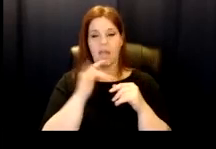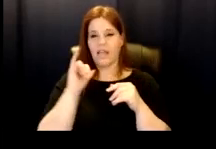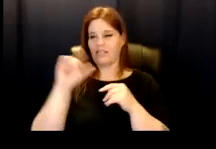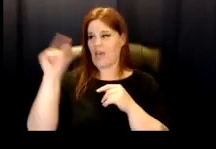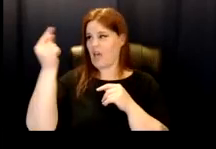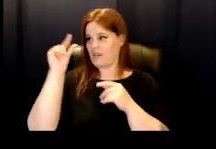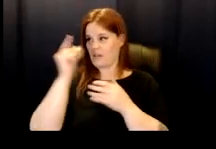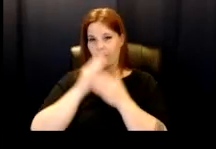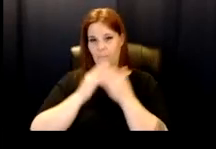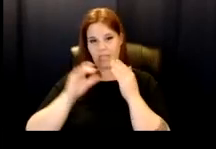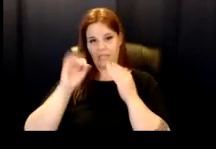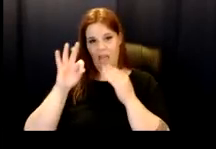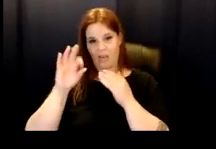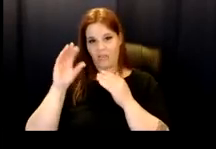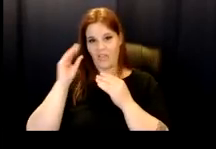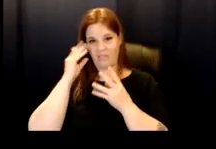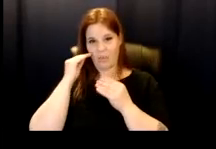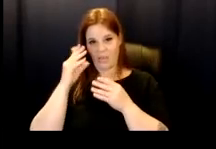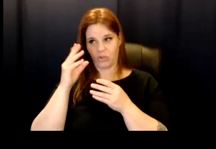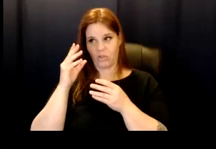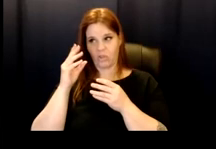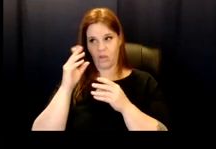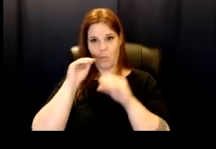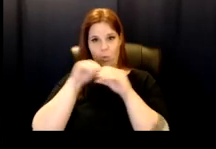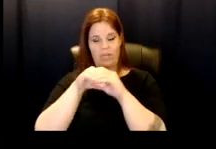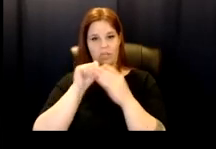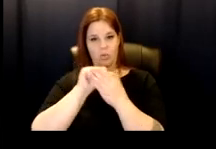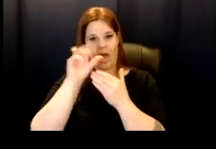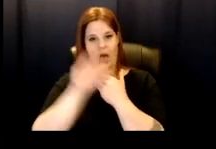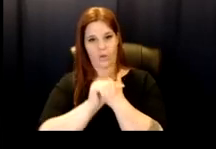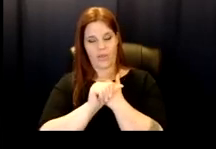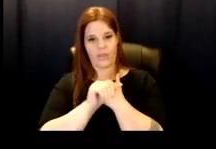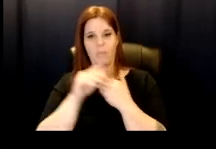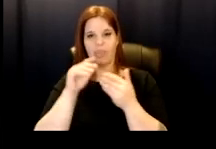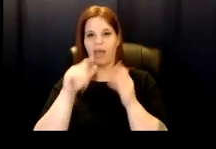disfavors me as a disabled employees; that's the big question.